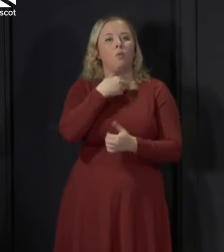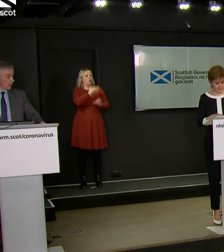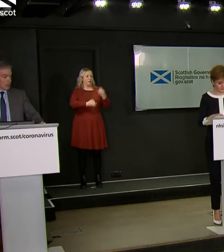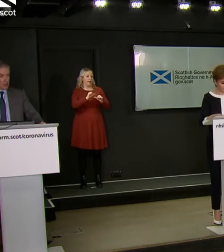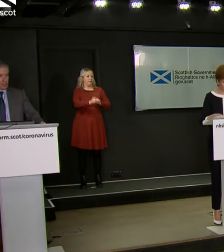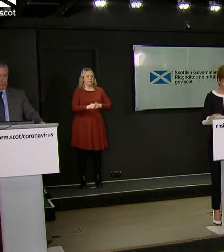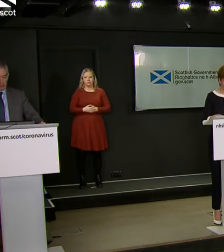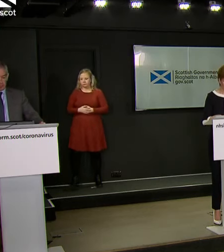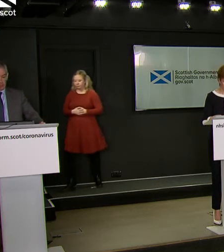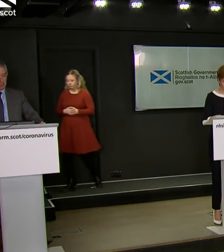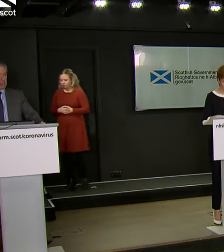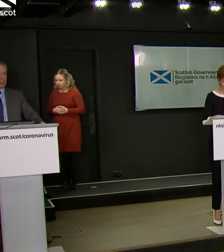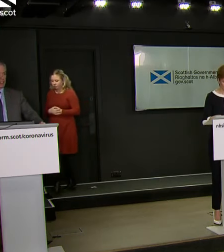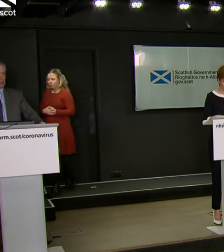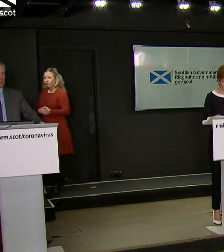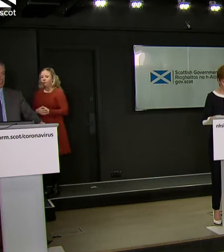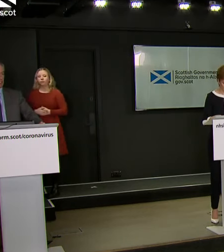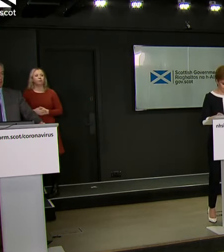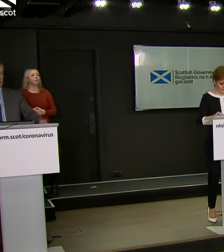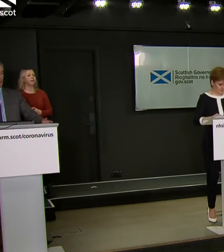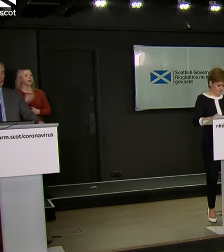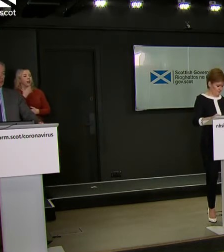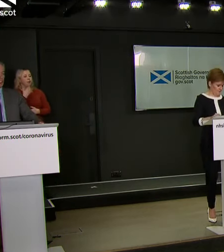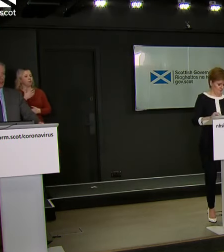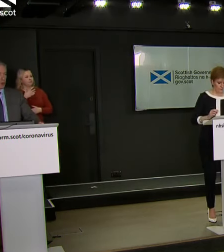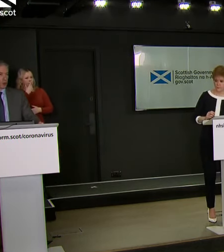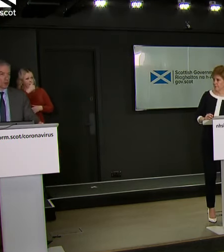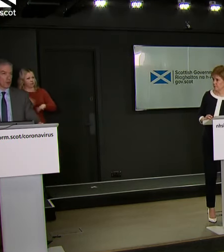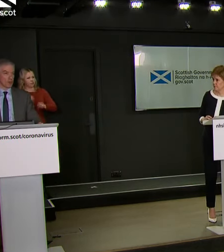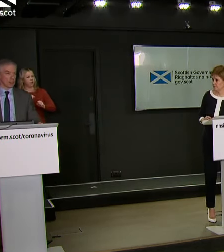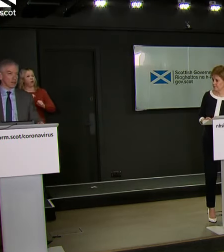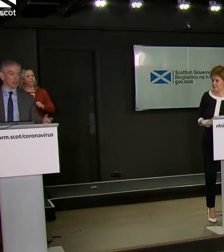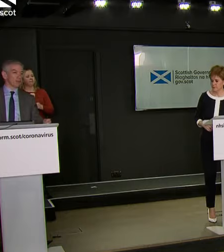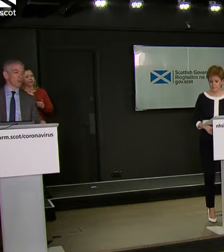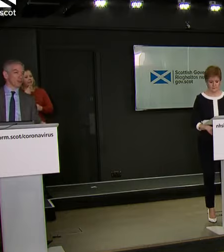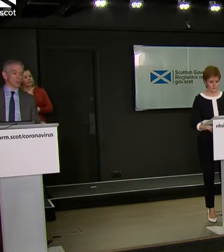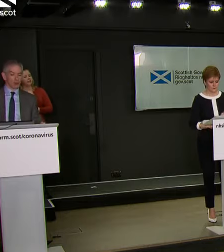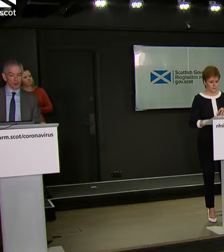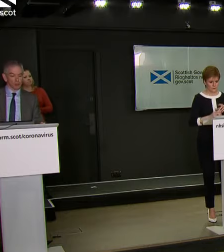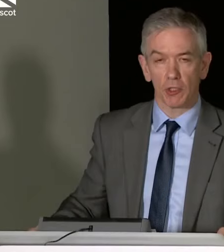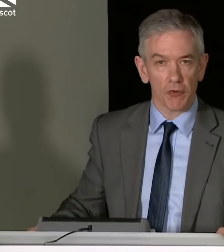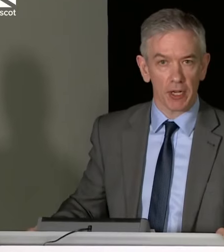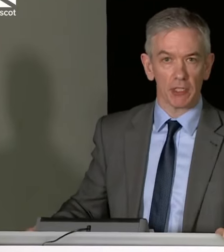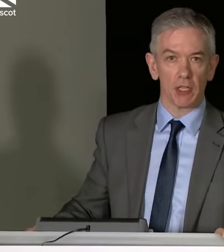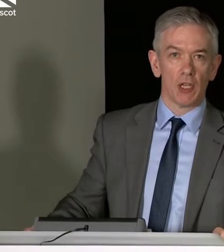Can I begin today by expressing my own condolences to all those who've been affected by the loss of a loved one or a friend